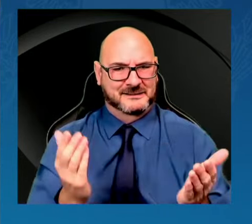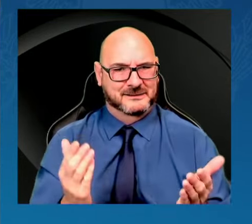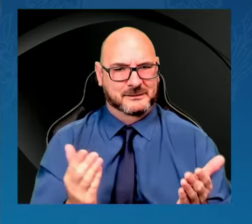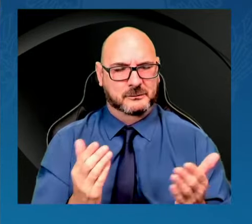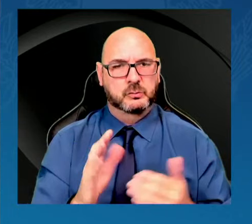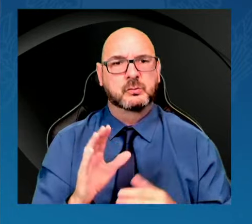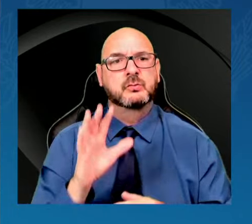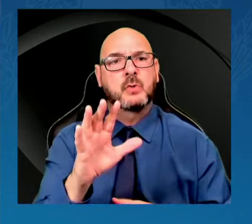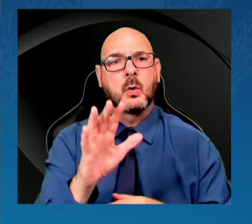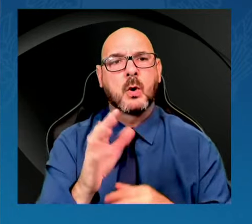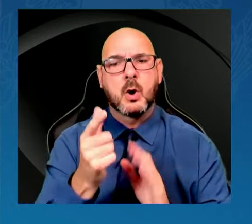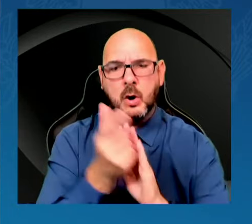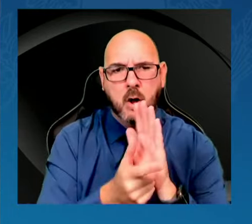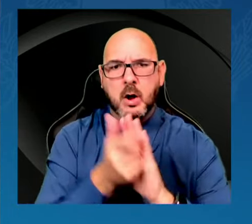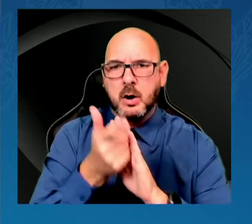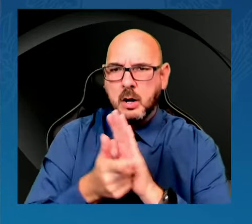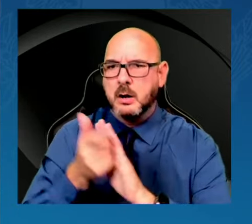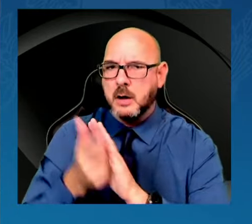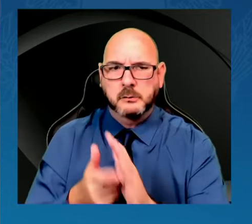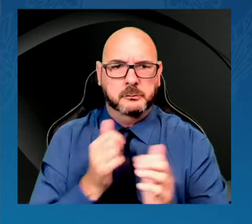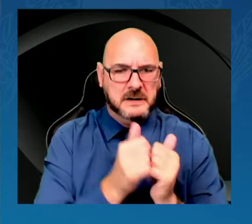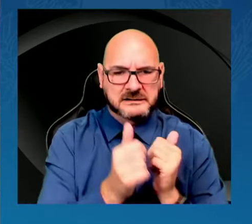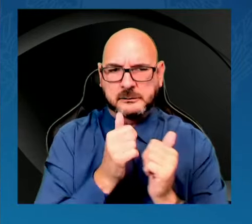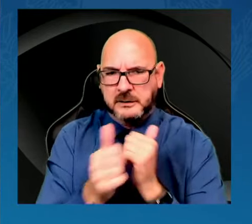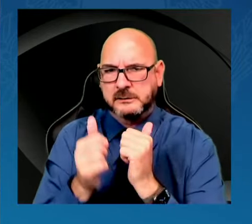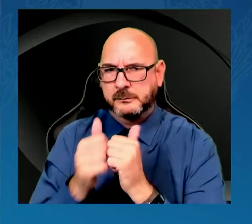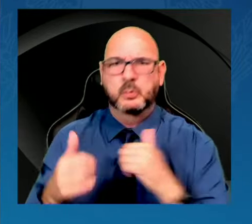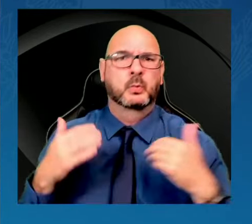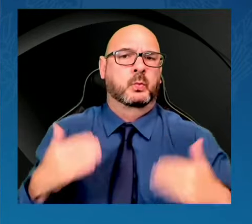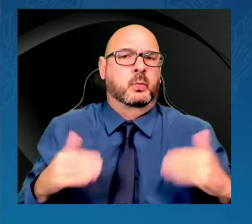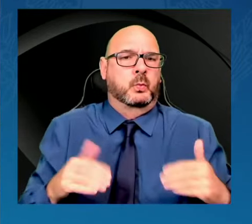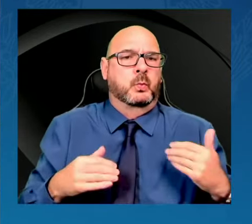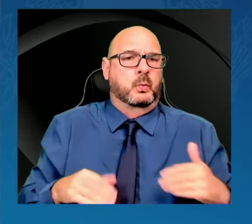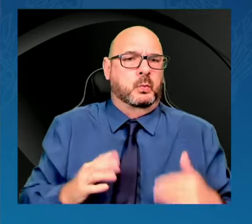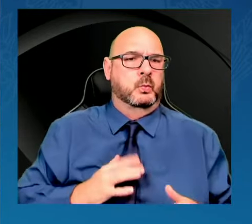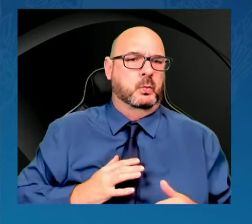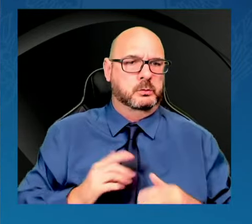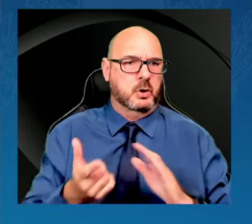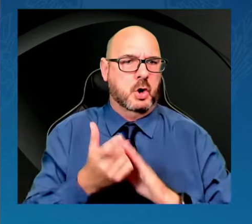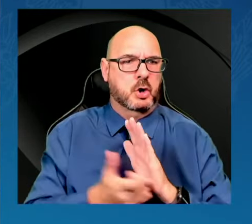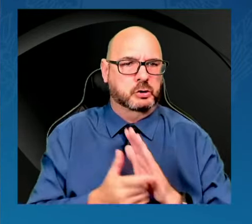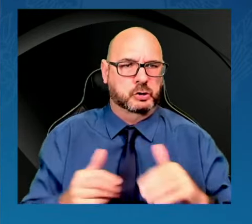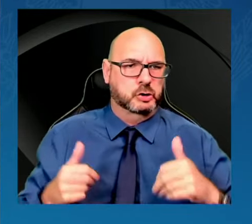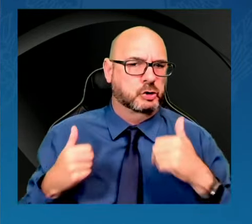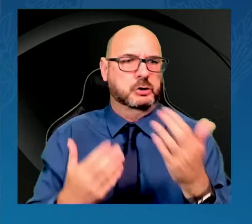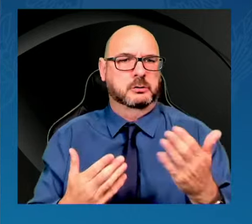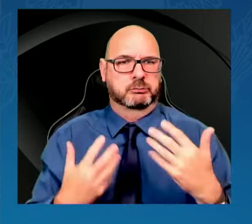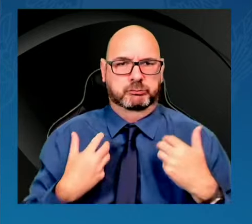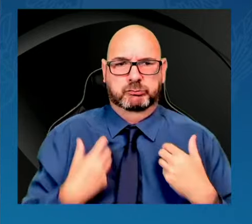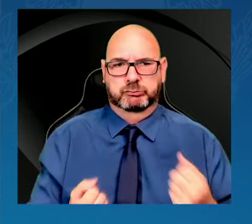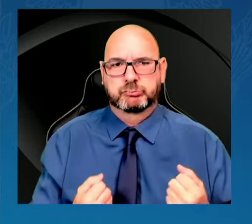And these new laws are delivering bold solutions with billions of dollars of investments. And I know that we've highlighted some of this,